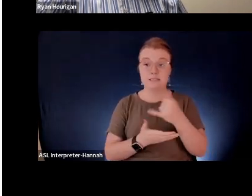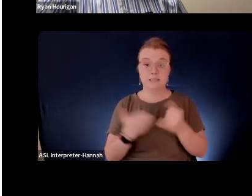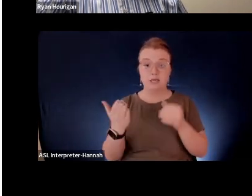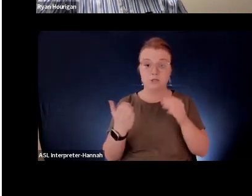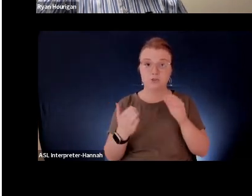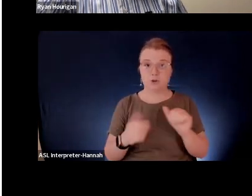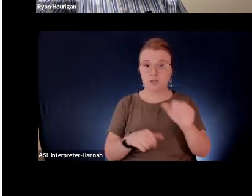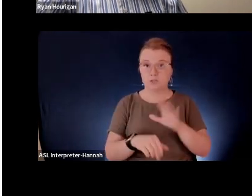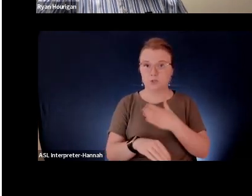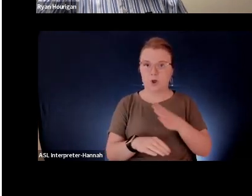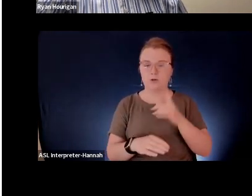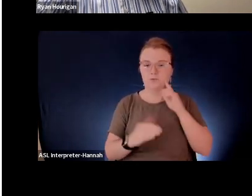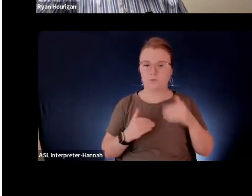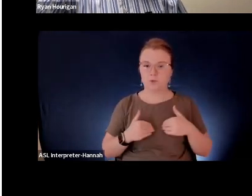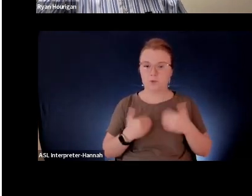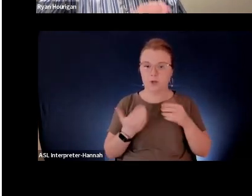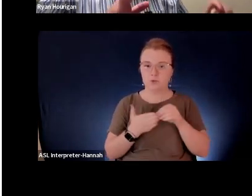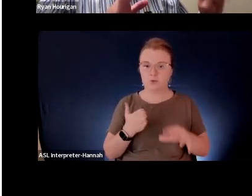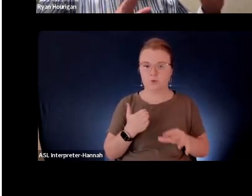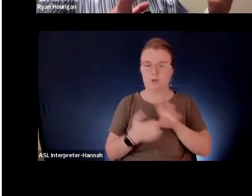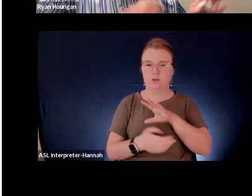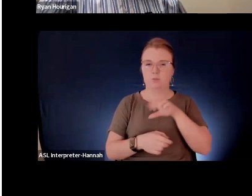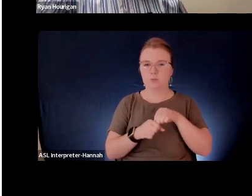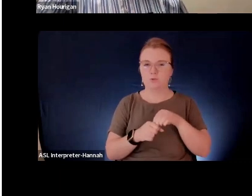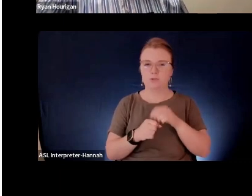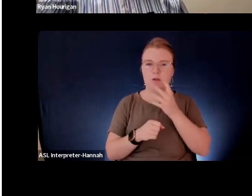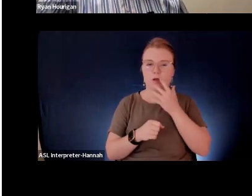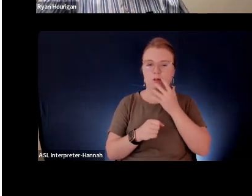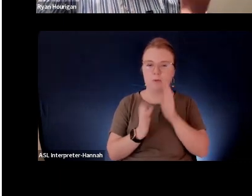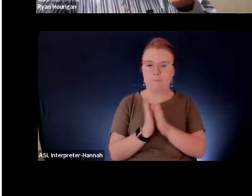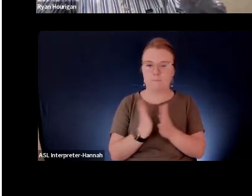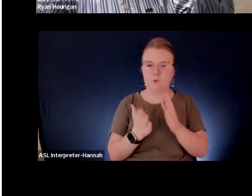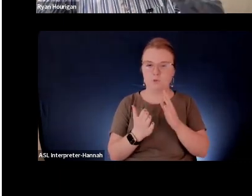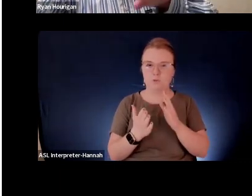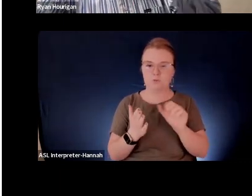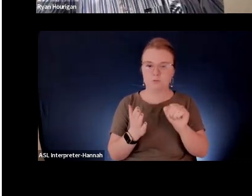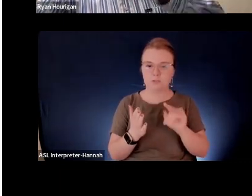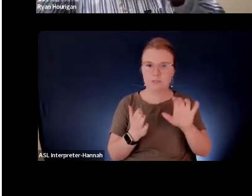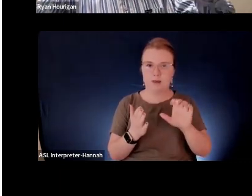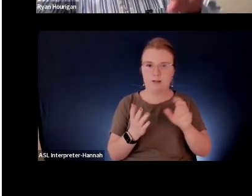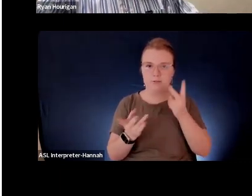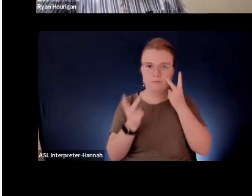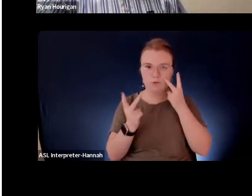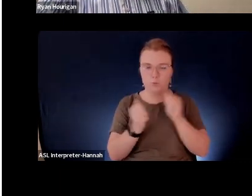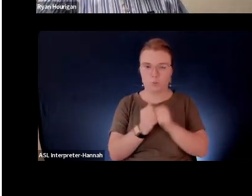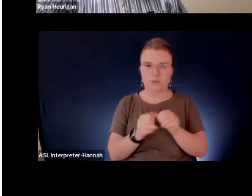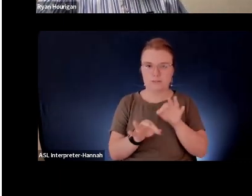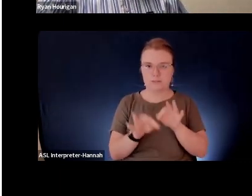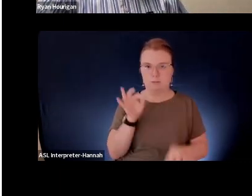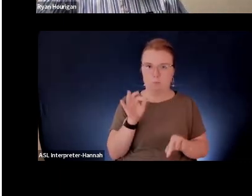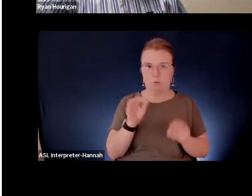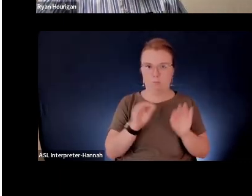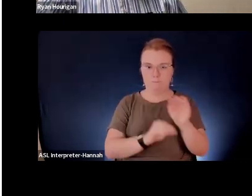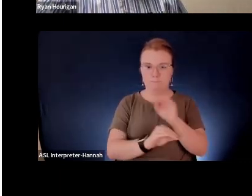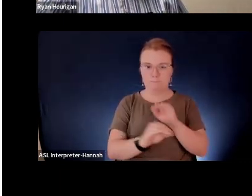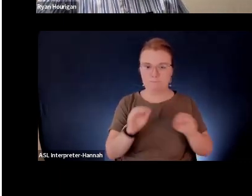It combines coloring book style visuals and simple manipulatives where they can move things around when it comes to music.